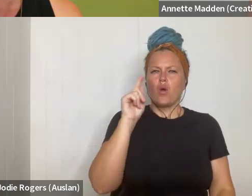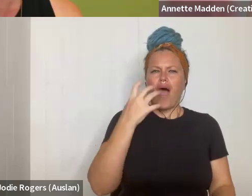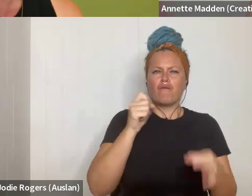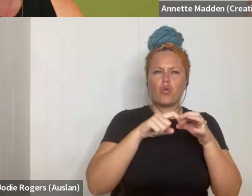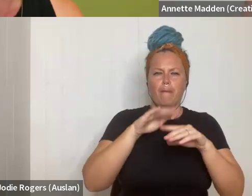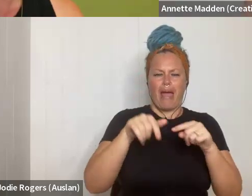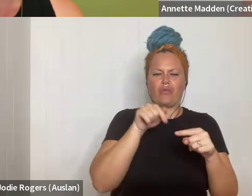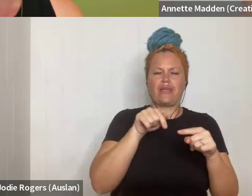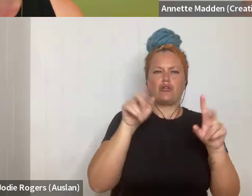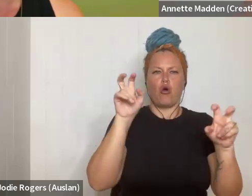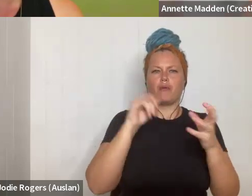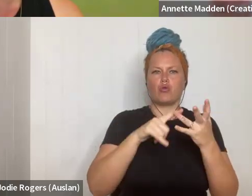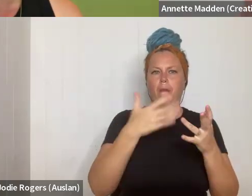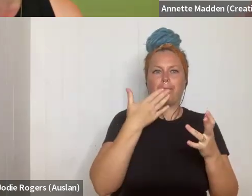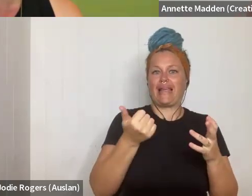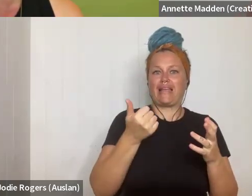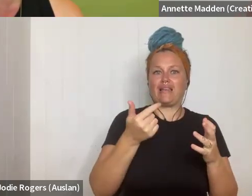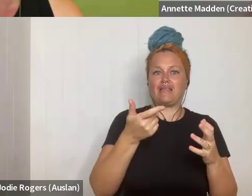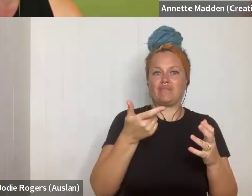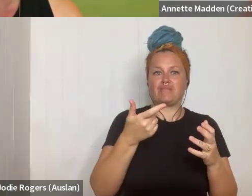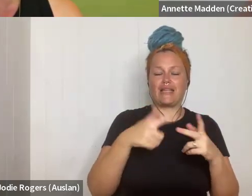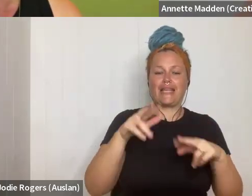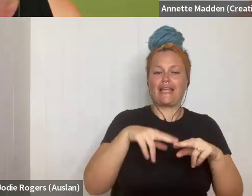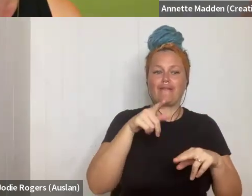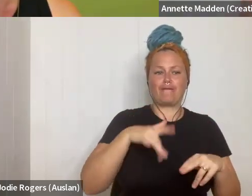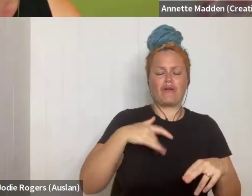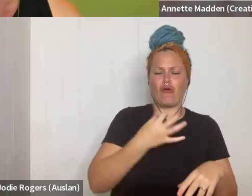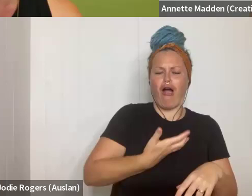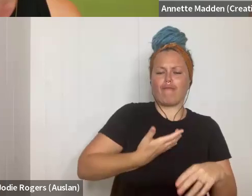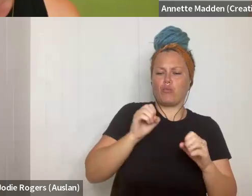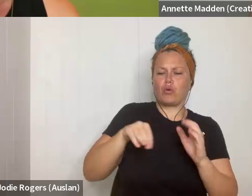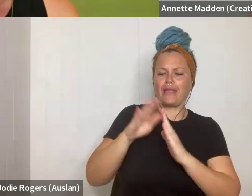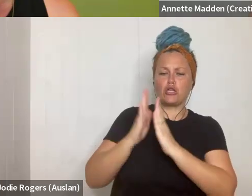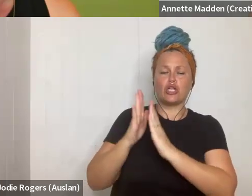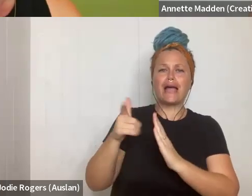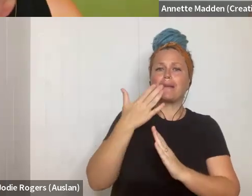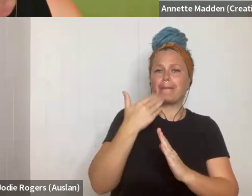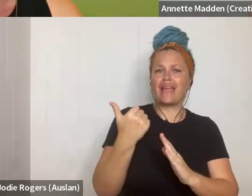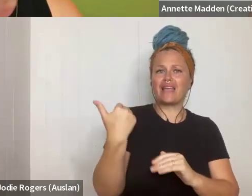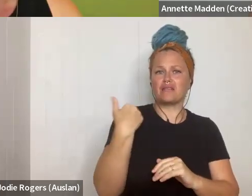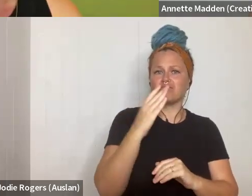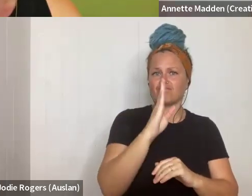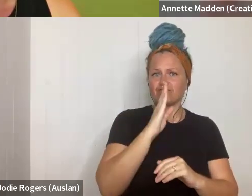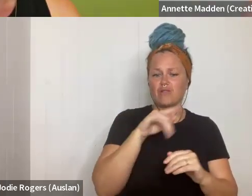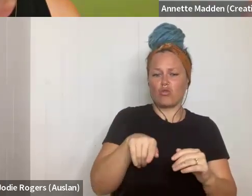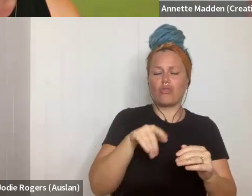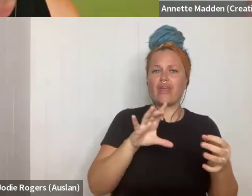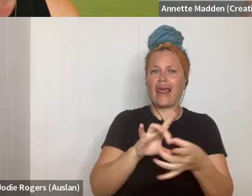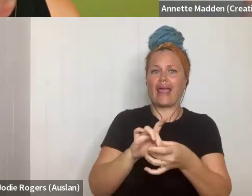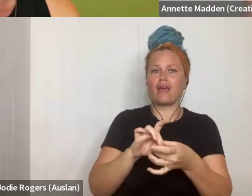chat about it if that applies to your organisation. I'm seeing if there is anything else that would